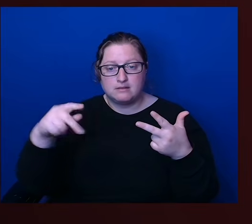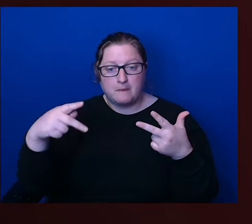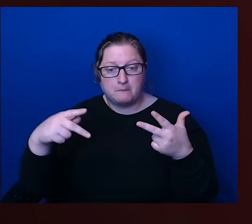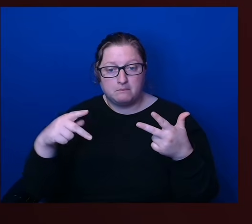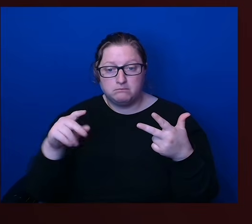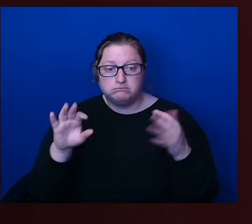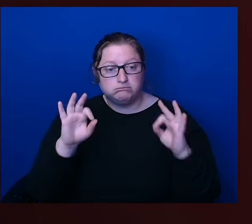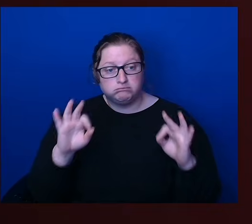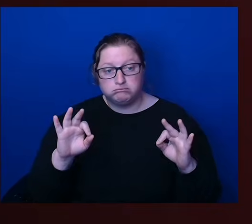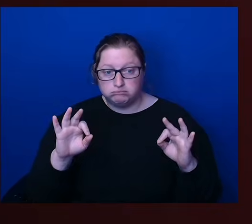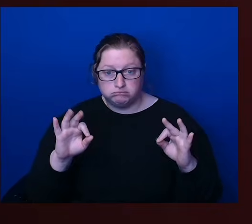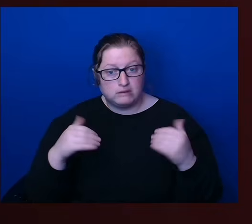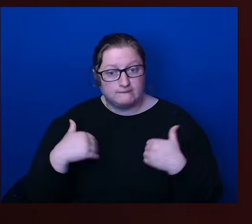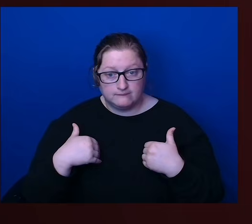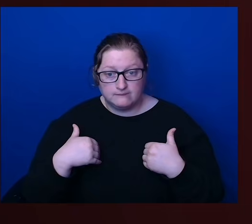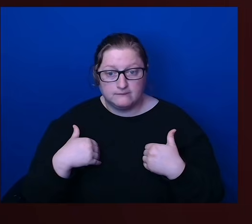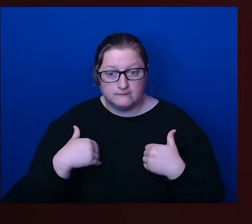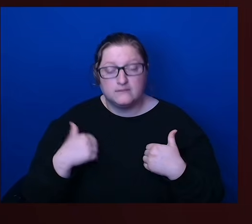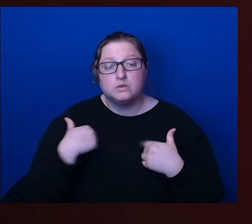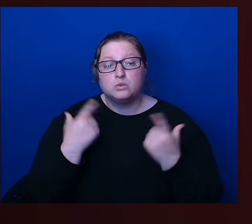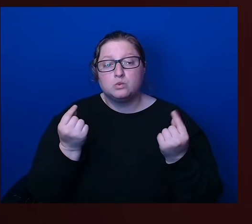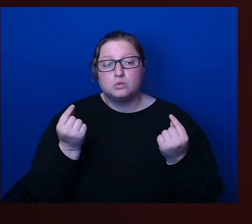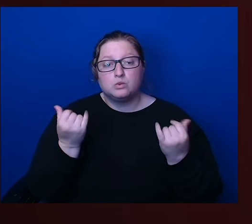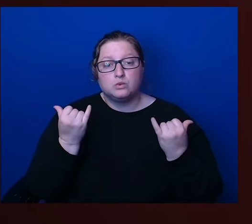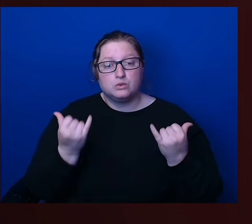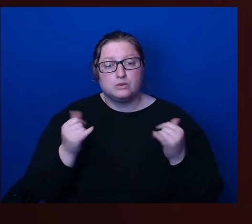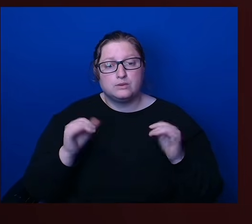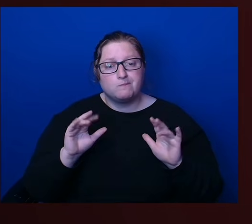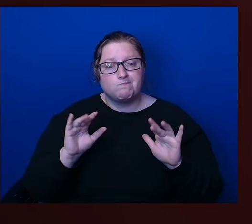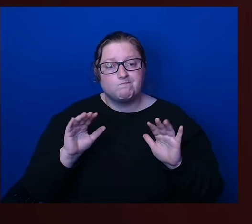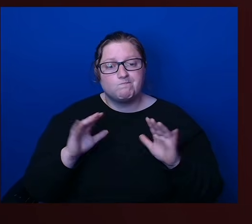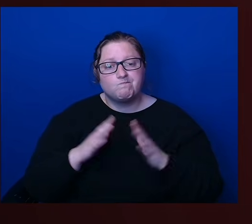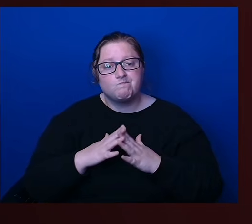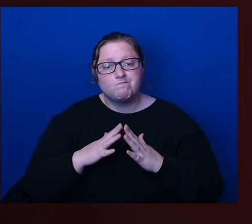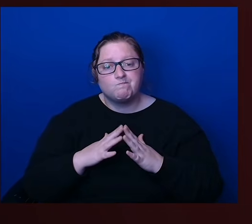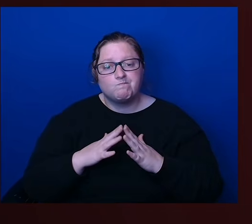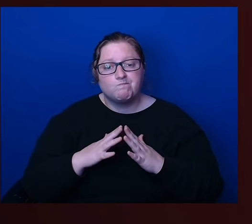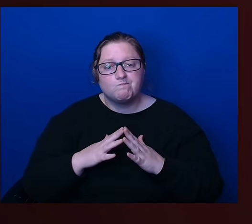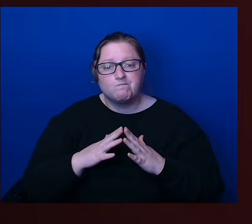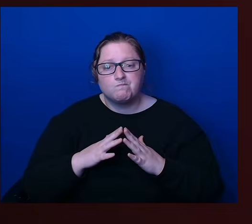So, what I'll do now is I will go right here,